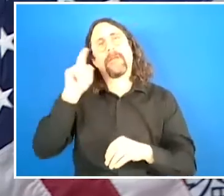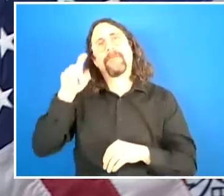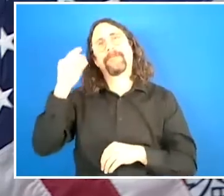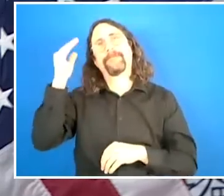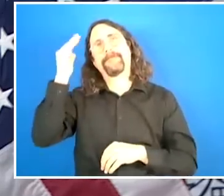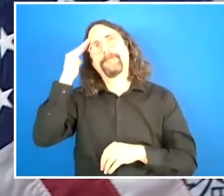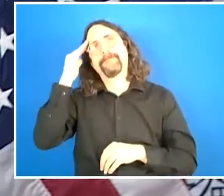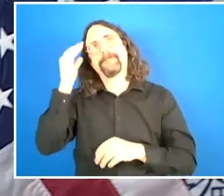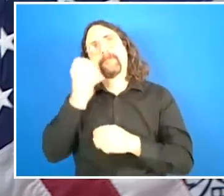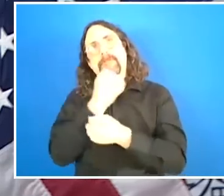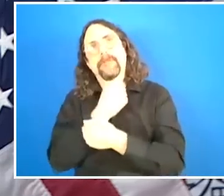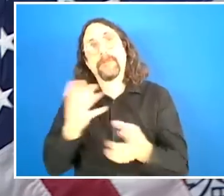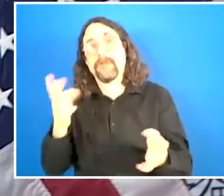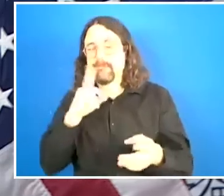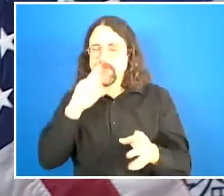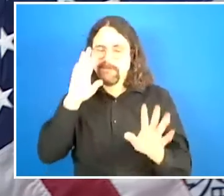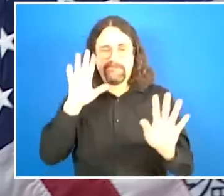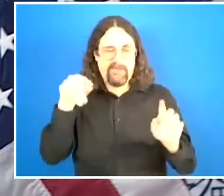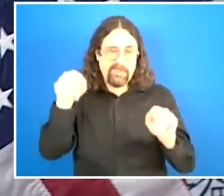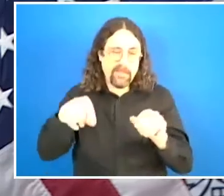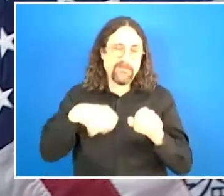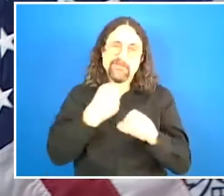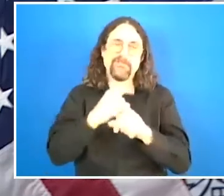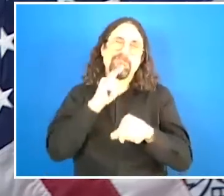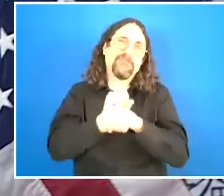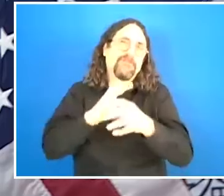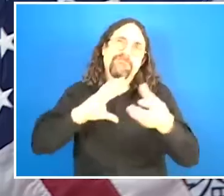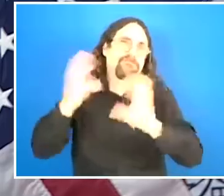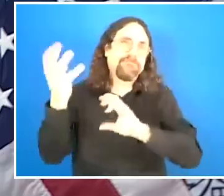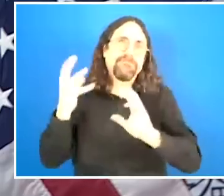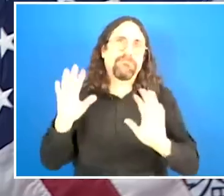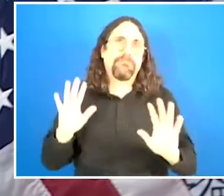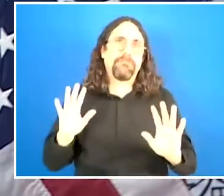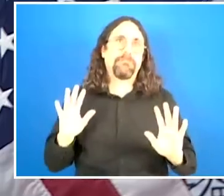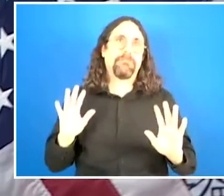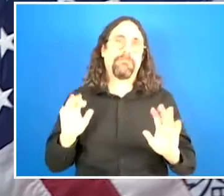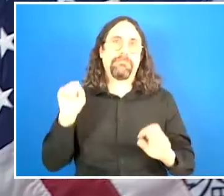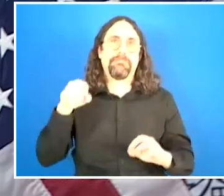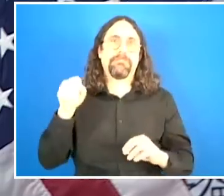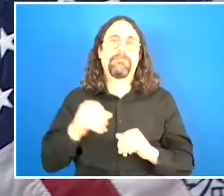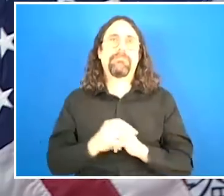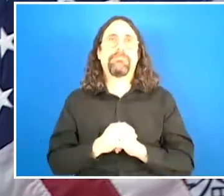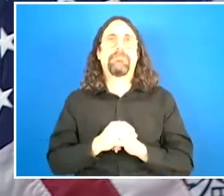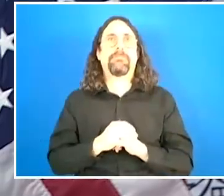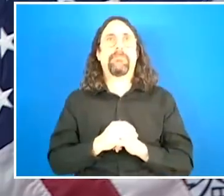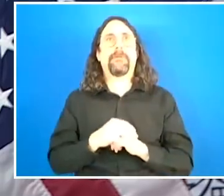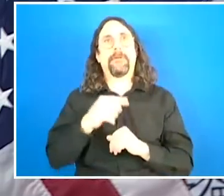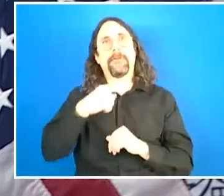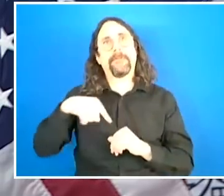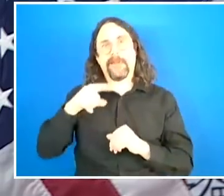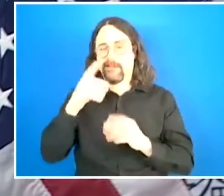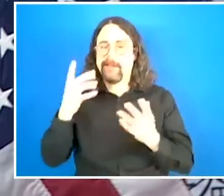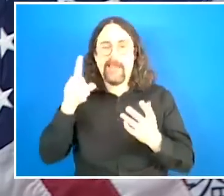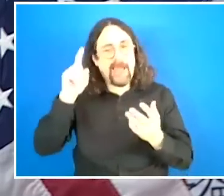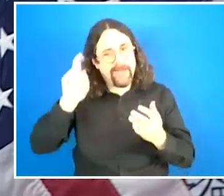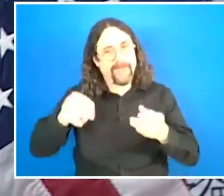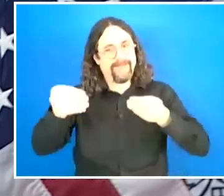DISRUPTIVE THIS ALL WAS FOR KIDS AND HOW IT MAKES IT REAL HLYA TRDO ADJUST AND DO WHAT WE WERE DOING BEFORE WITH